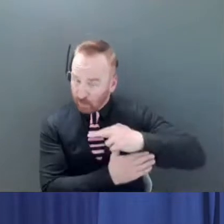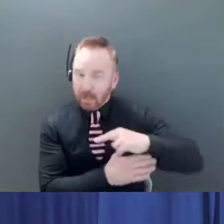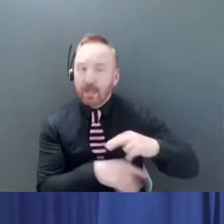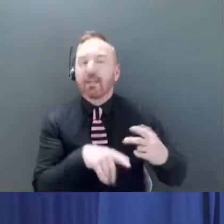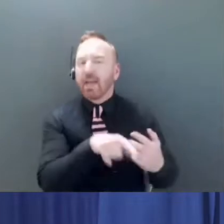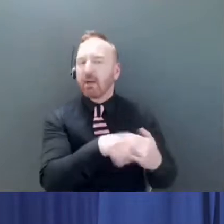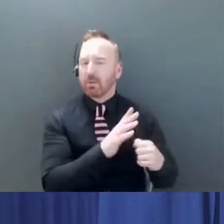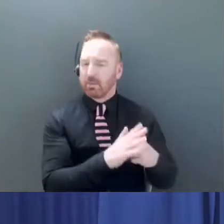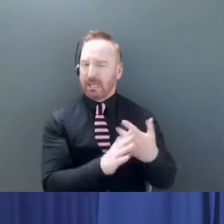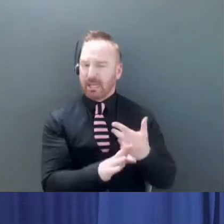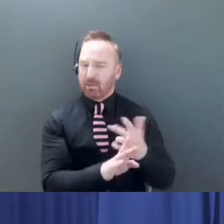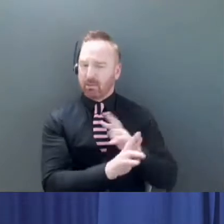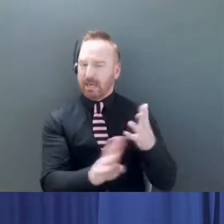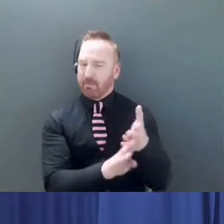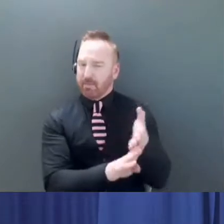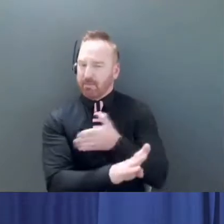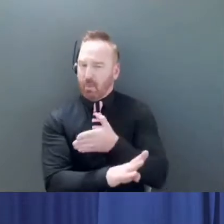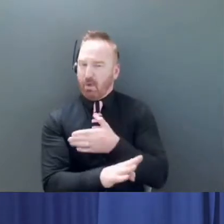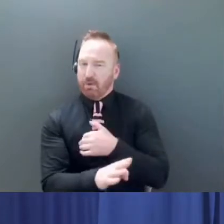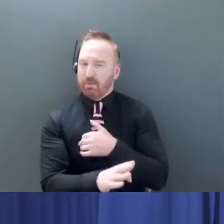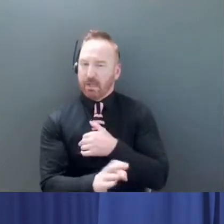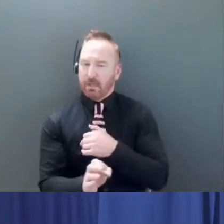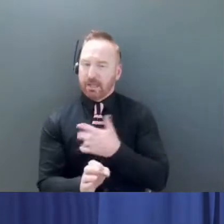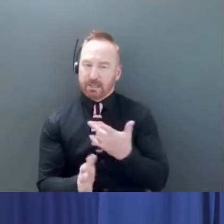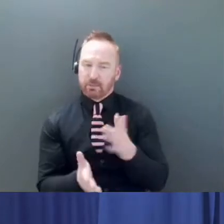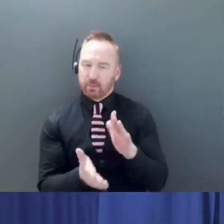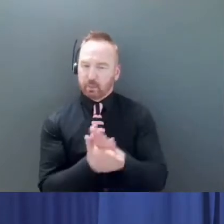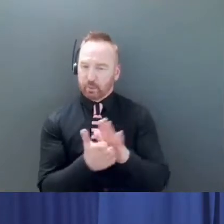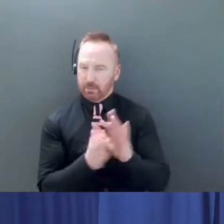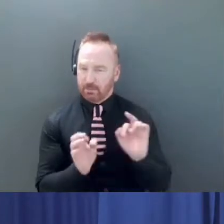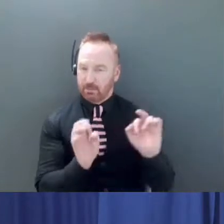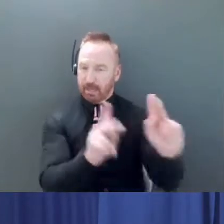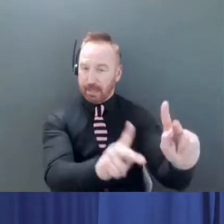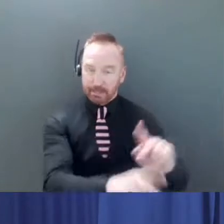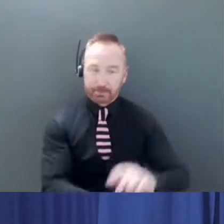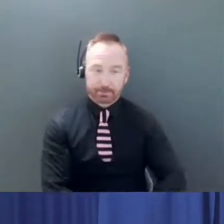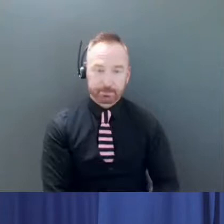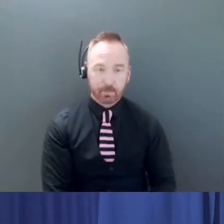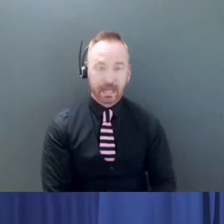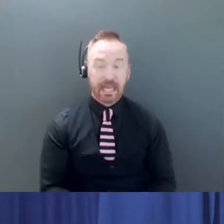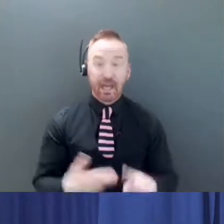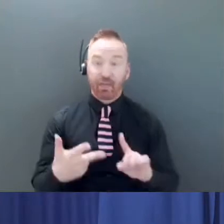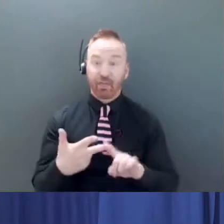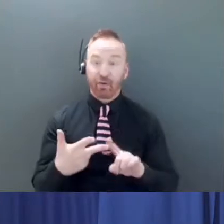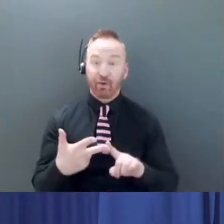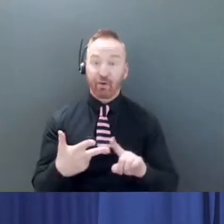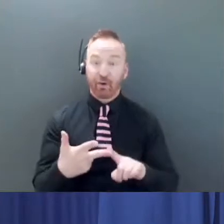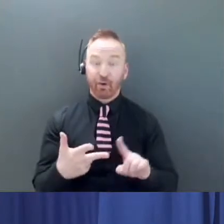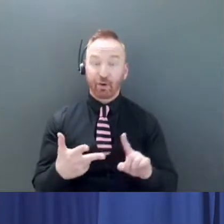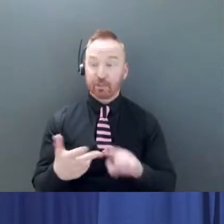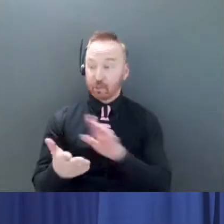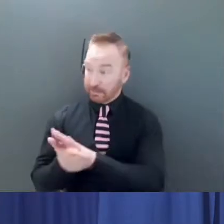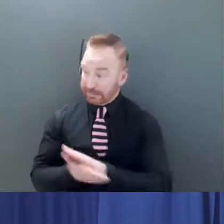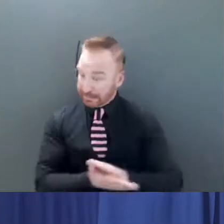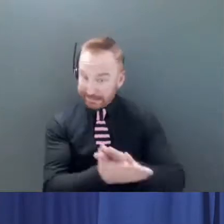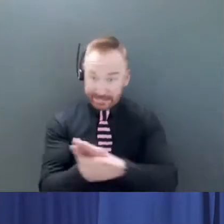A third is ventilation and cleaning practices and schools will be advised and ininstructed to ensure that all ventilation